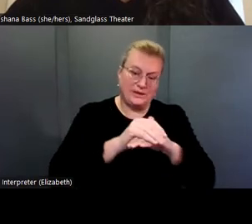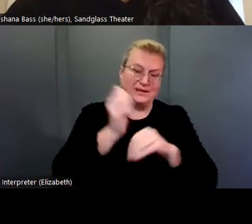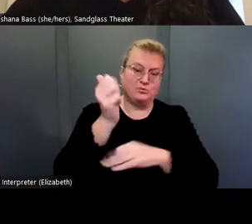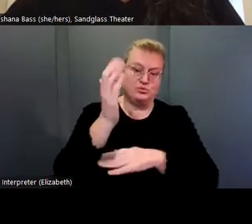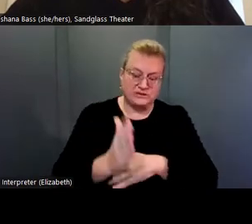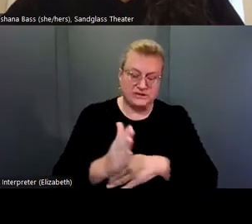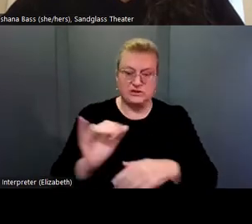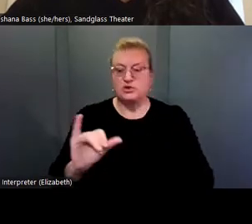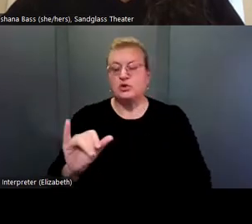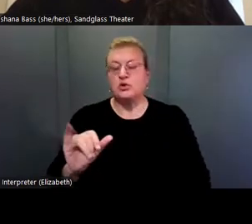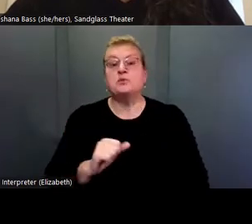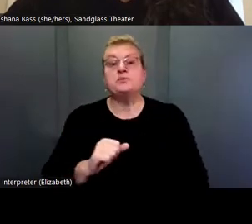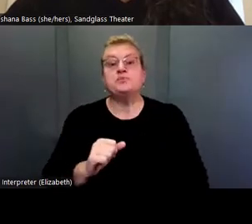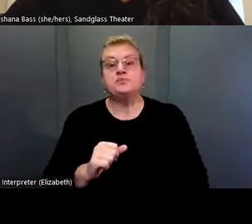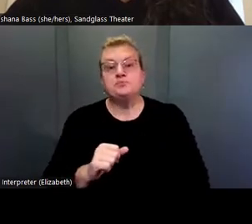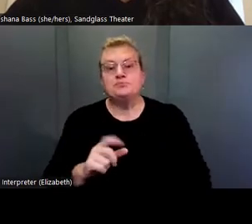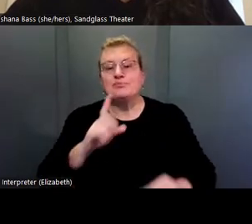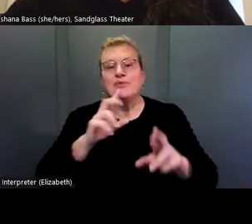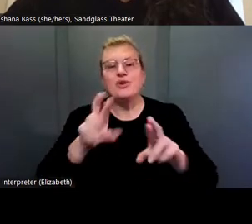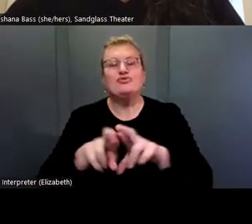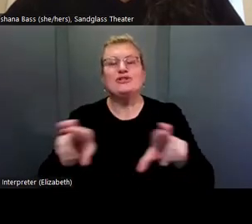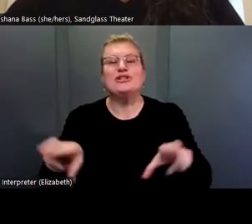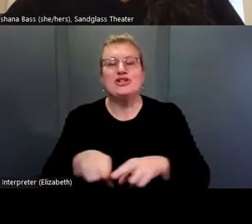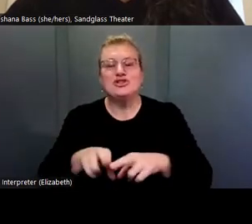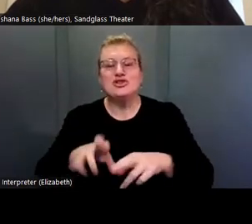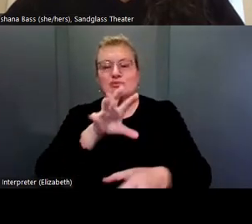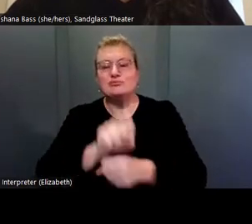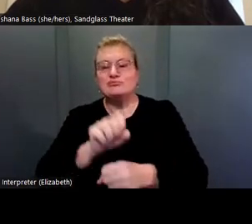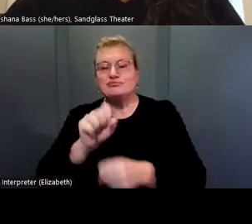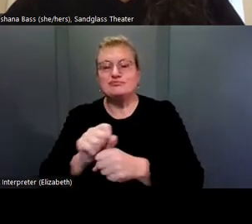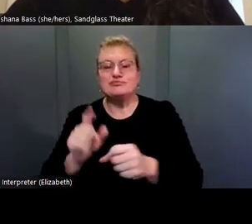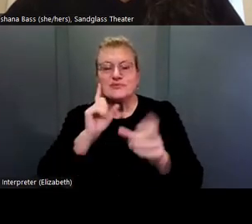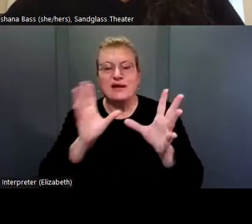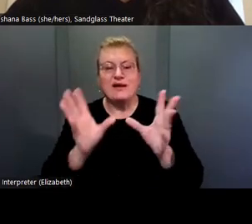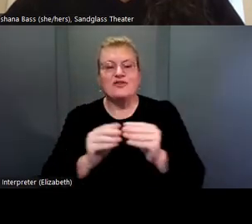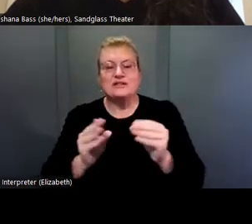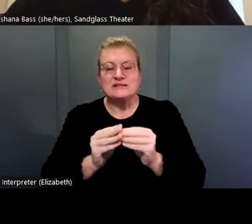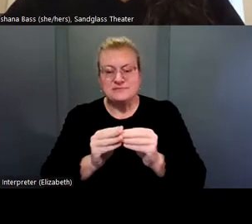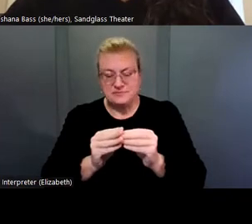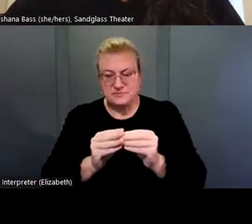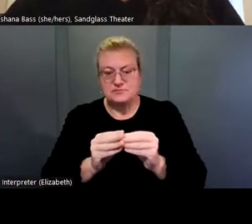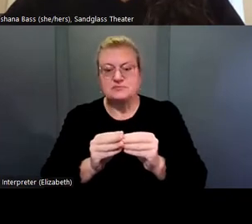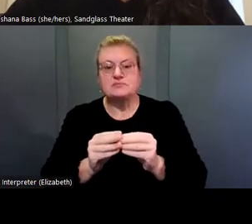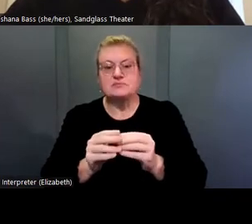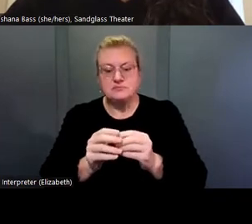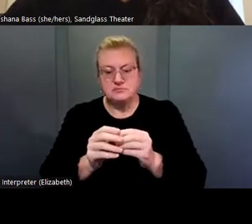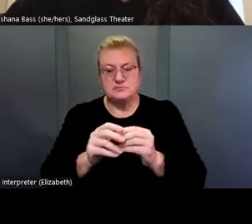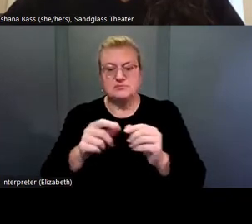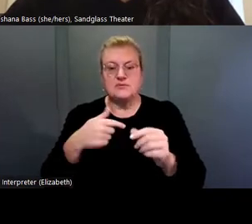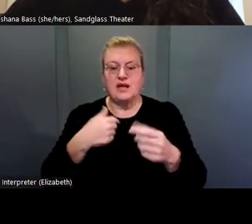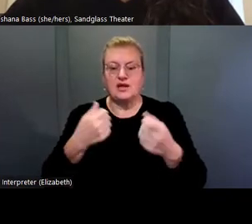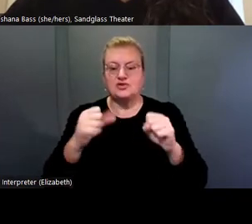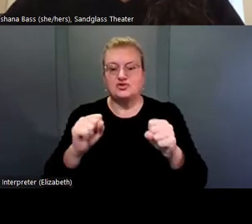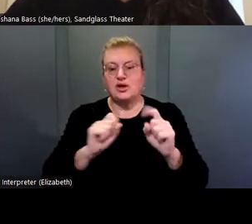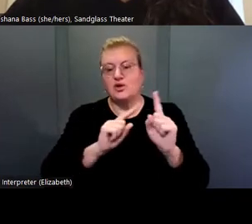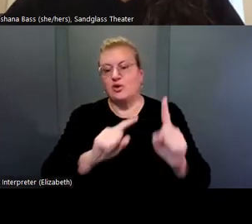And then the Regional Booking Conferences. And I try to go to APAP,